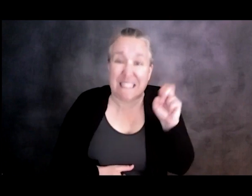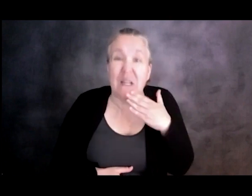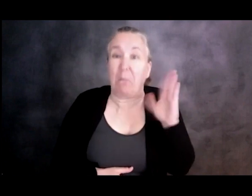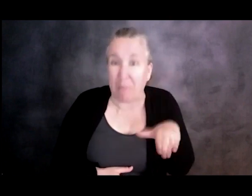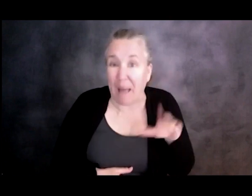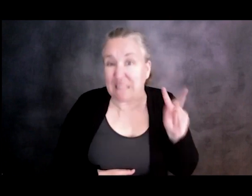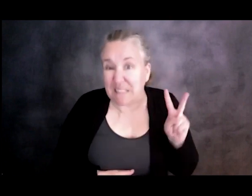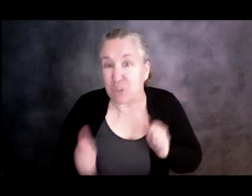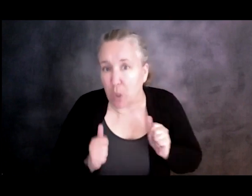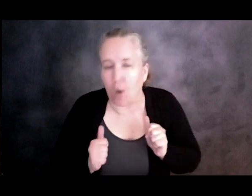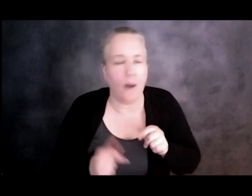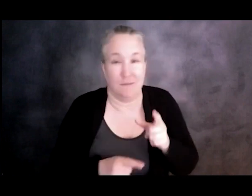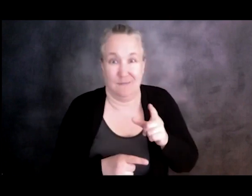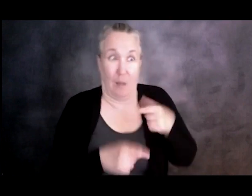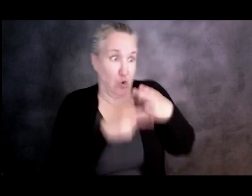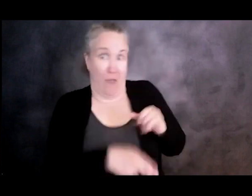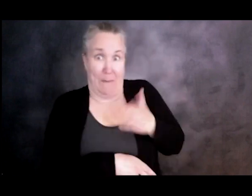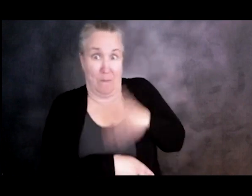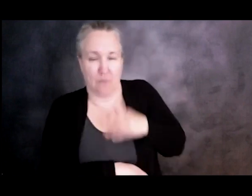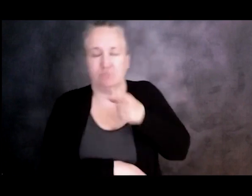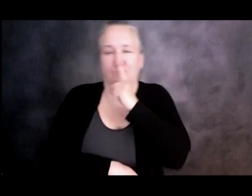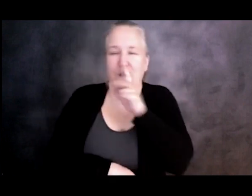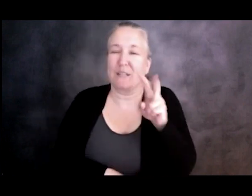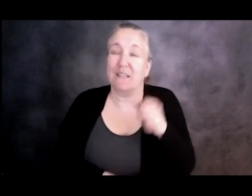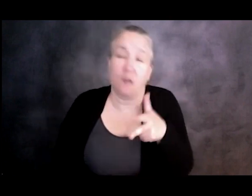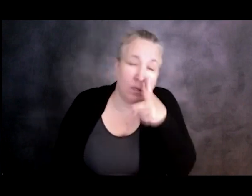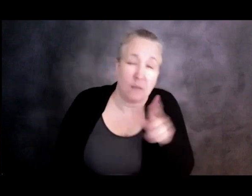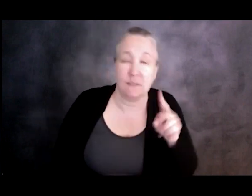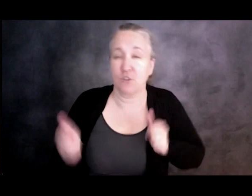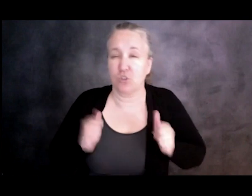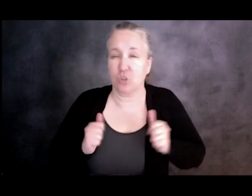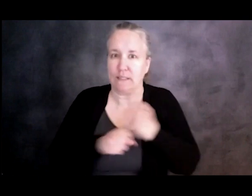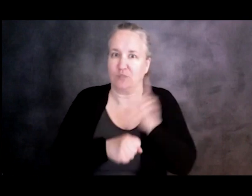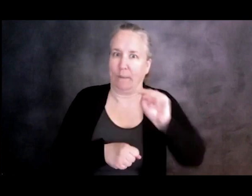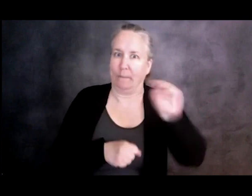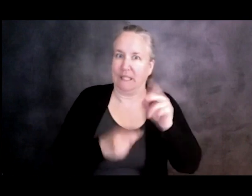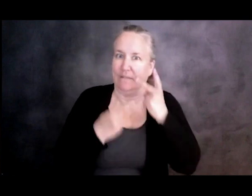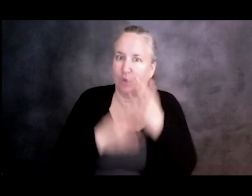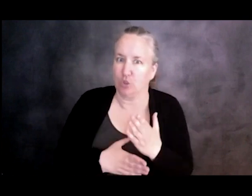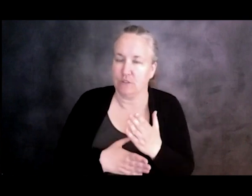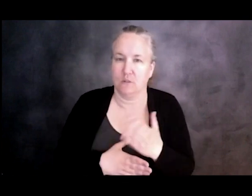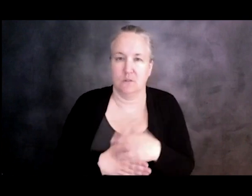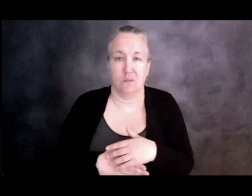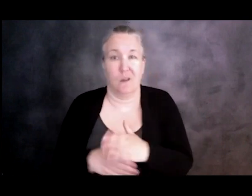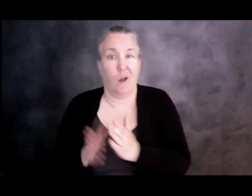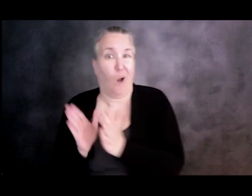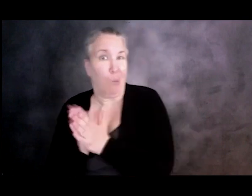saying it's going to be bad, but even a bad TV series will get millions of viewers, and even a very good or excellent book would be lucky to get tens of thousands of readers.